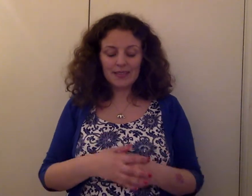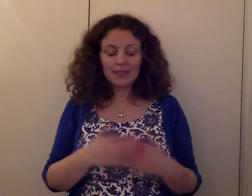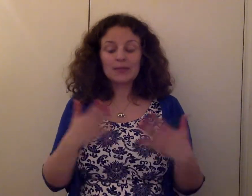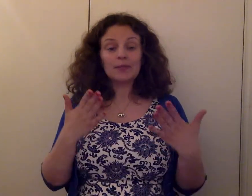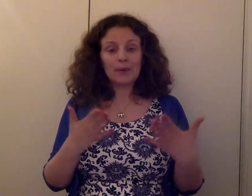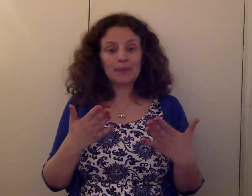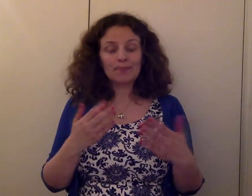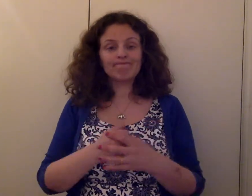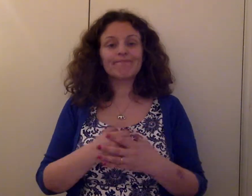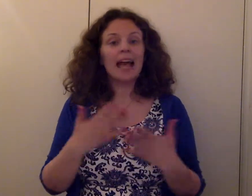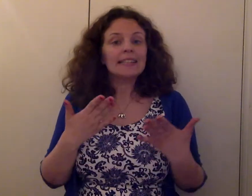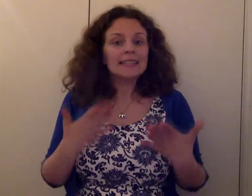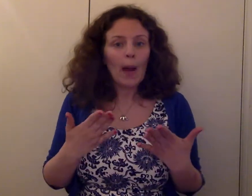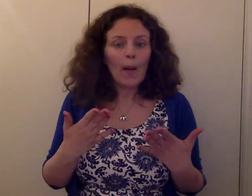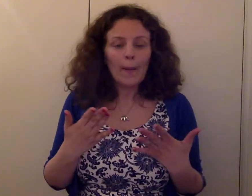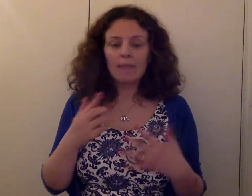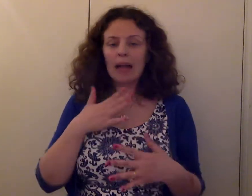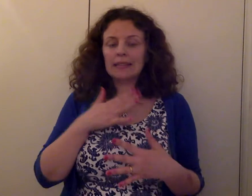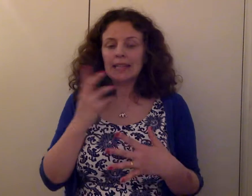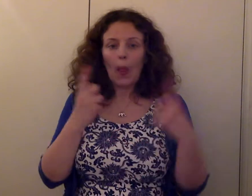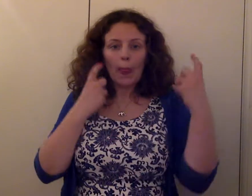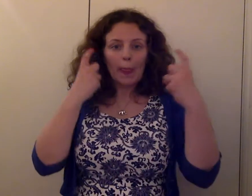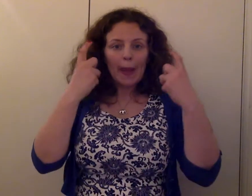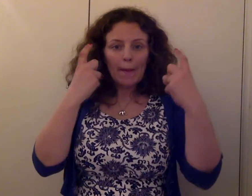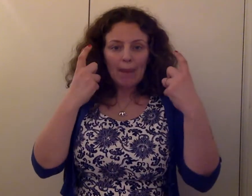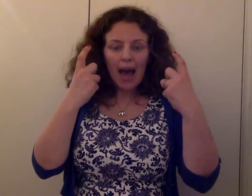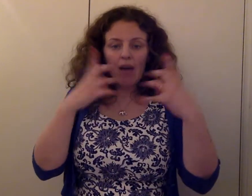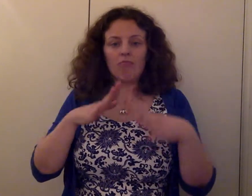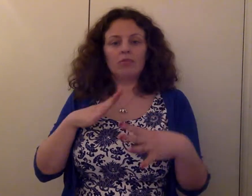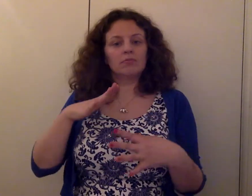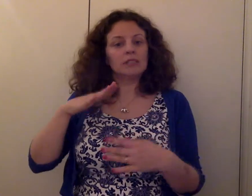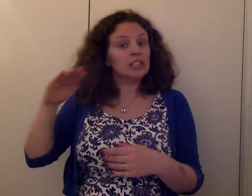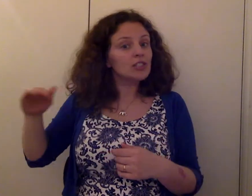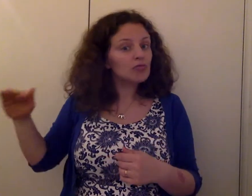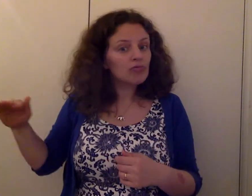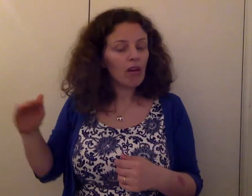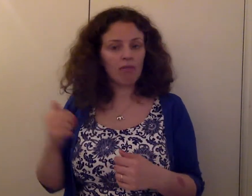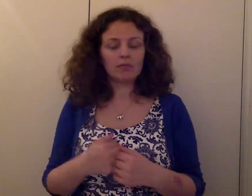Now, think about children.